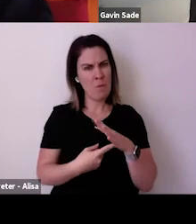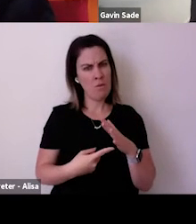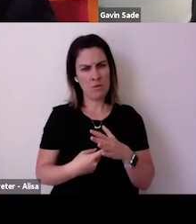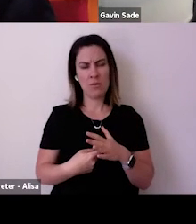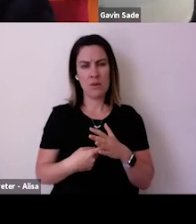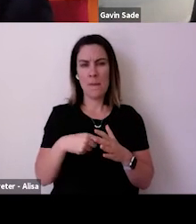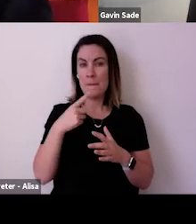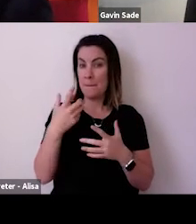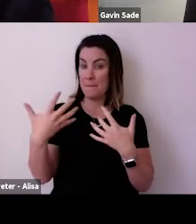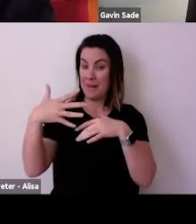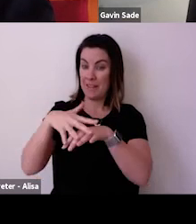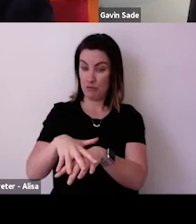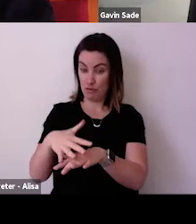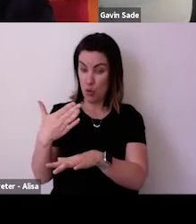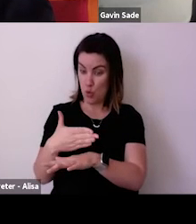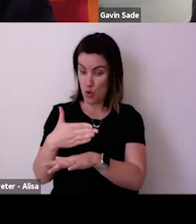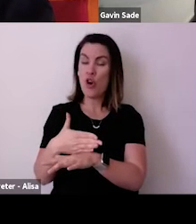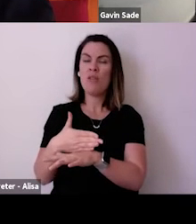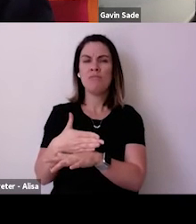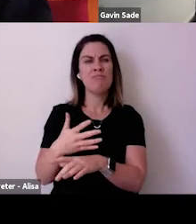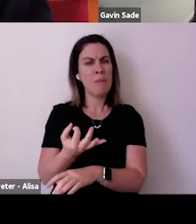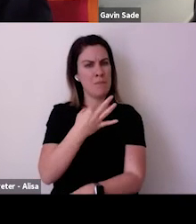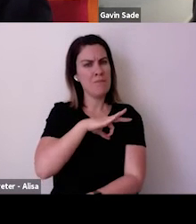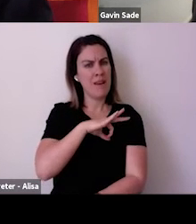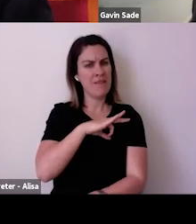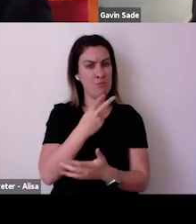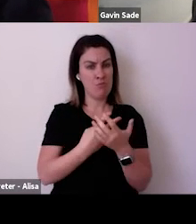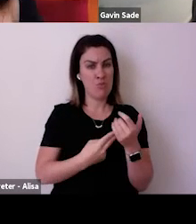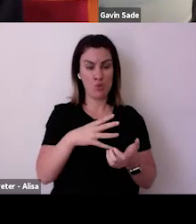learning was beneficial for both students and industry partners.